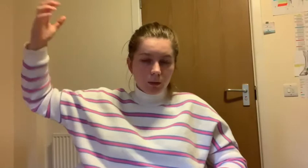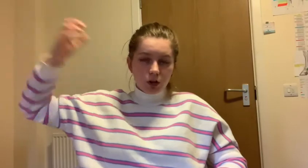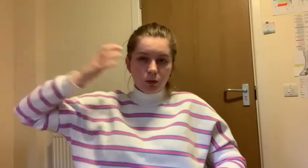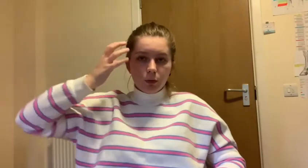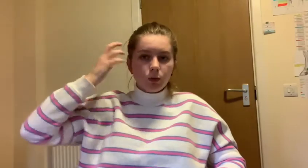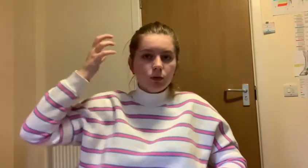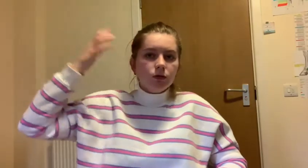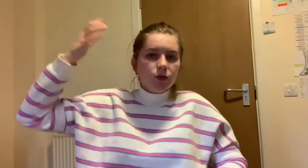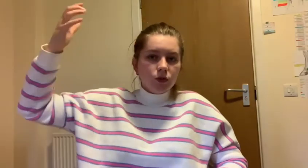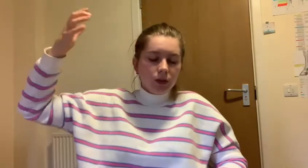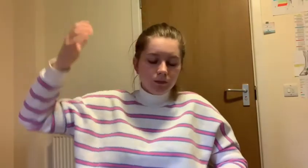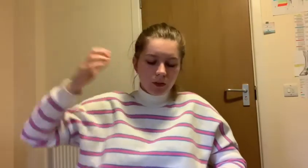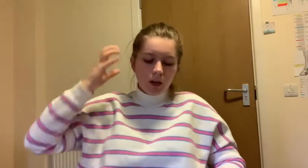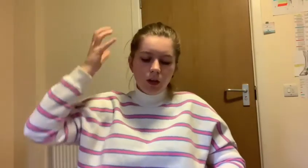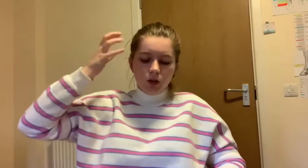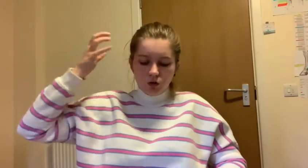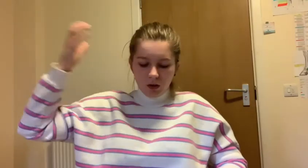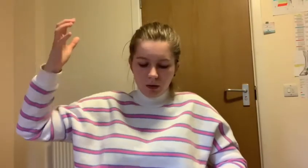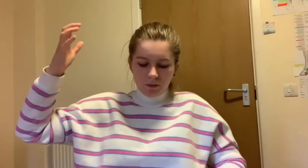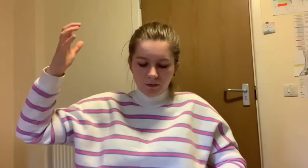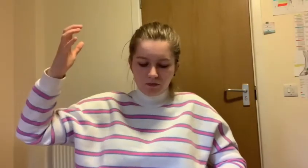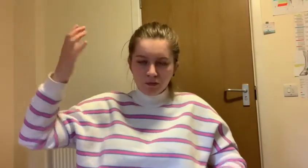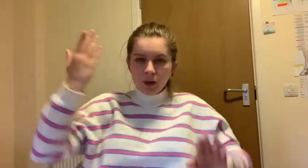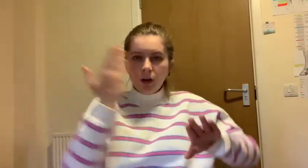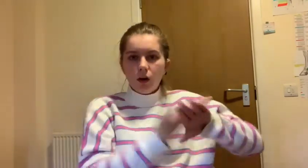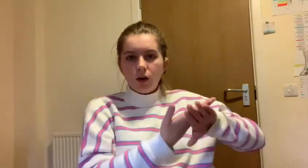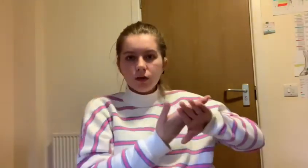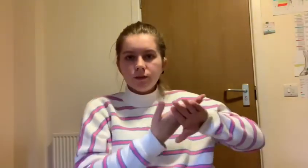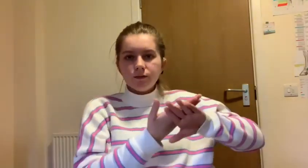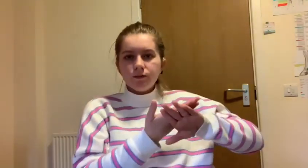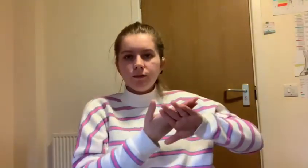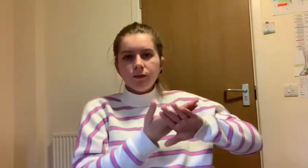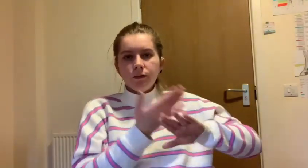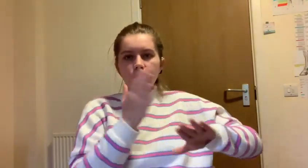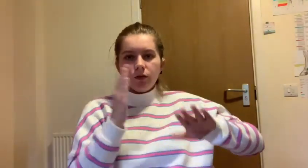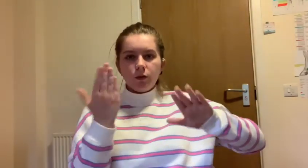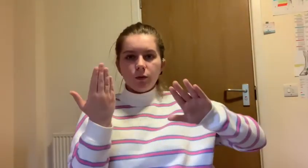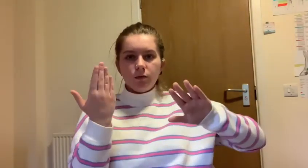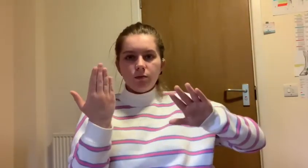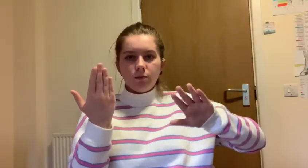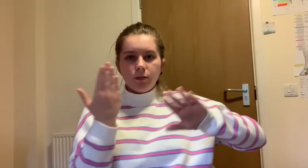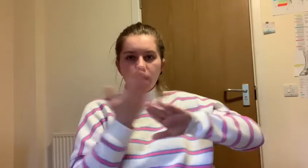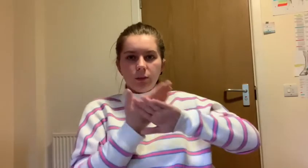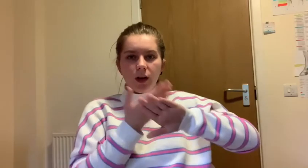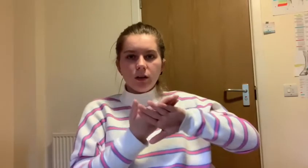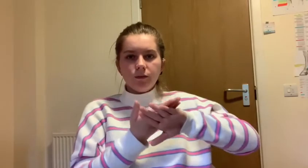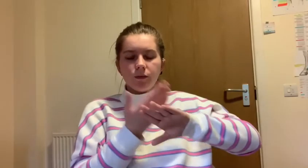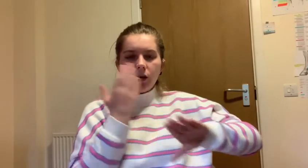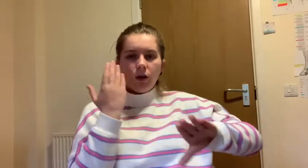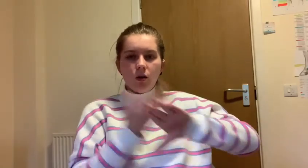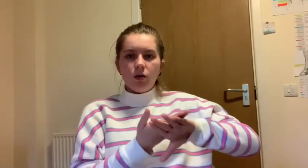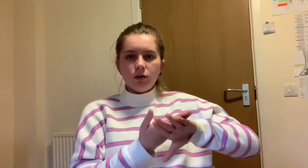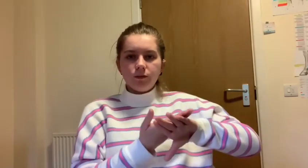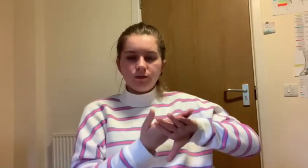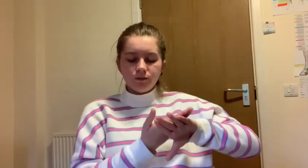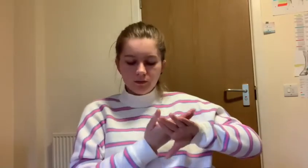Like a bubble of your dream. "Dreaming on" so back to back. "on"